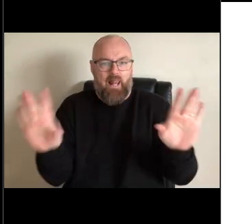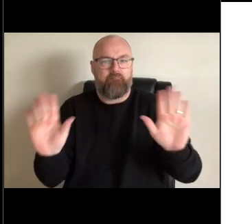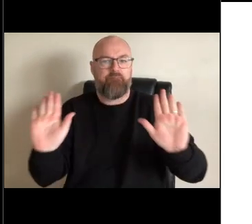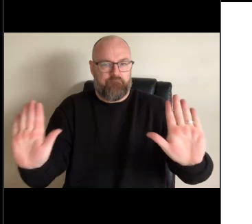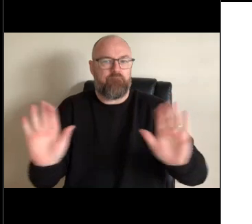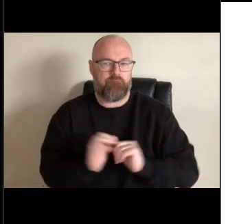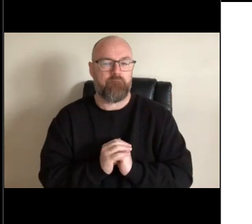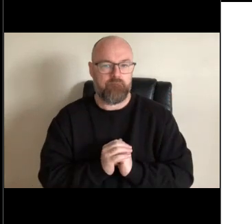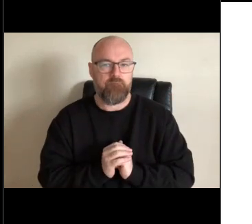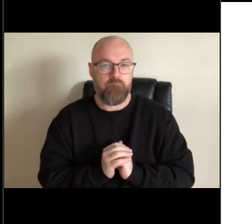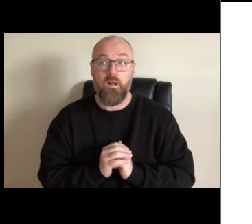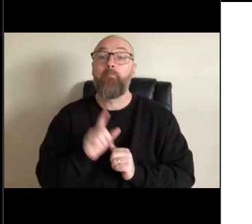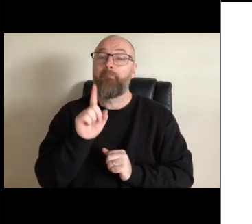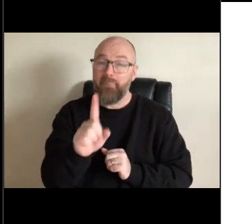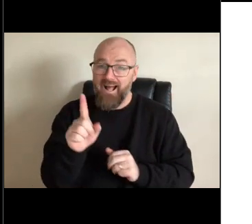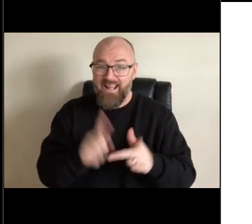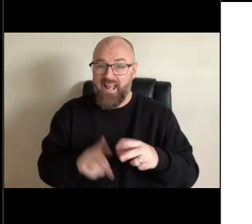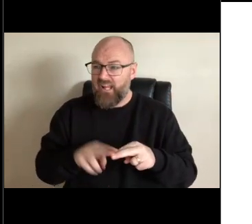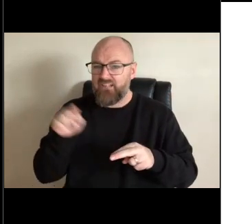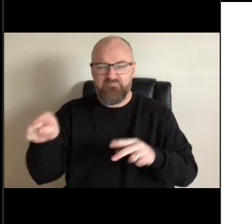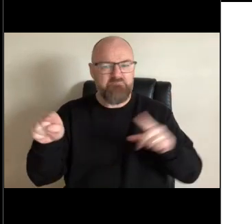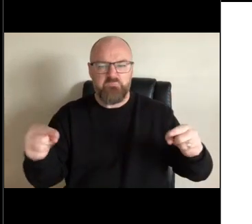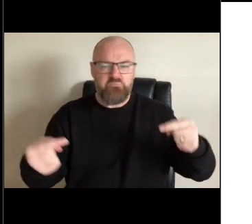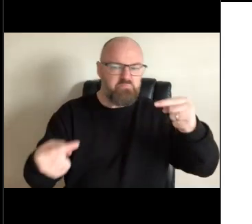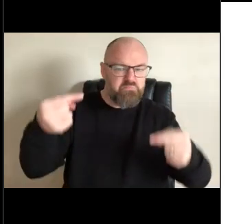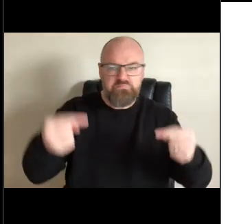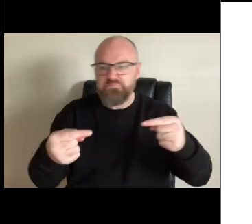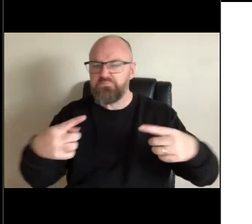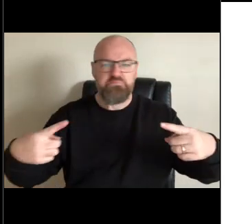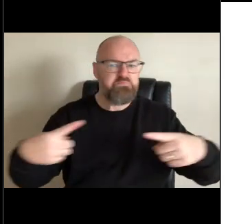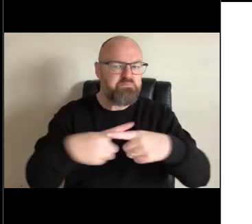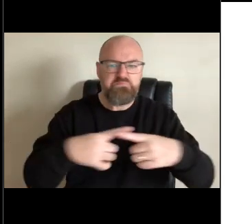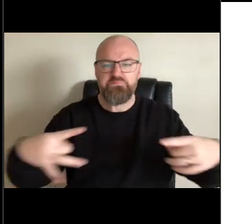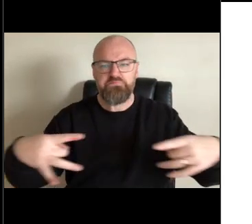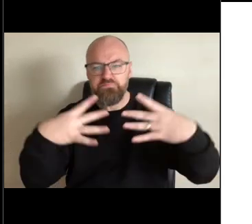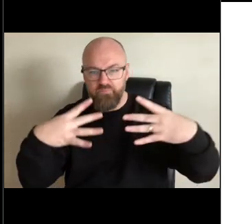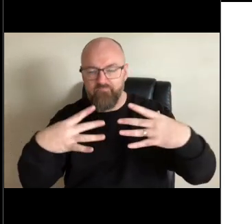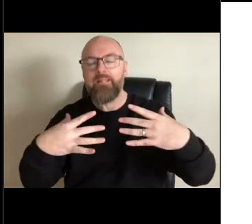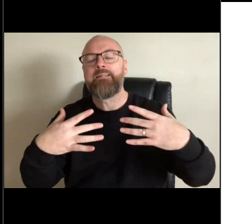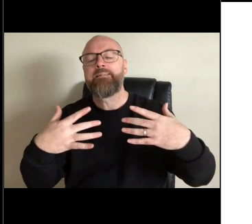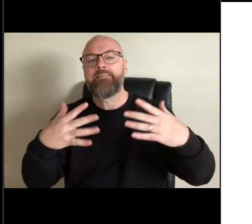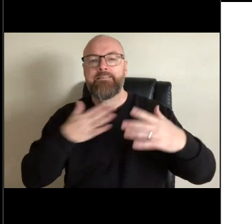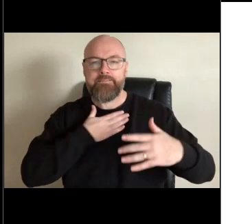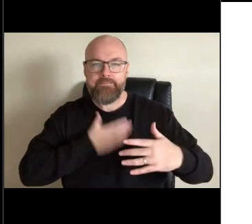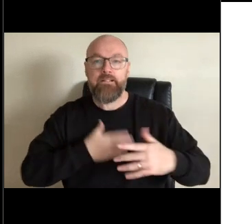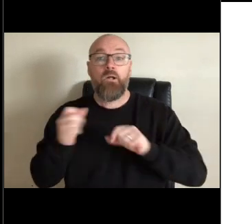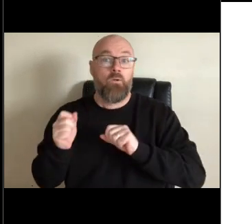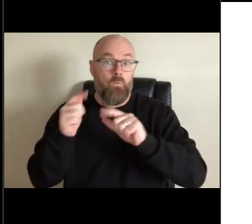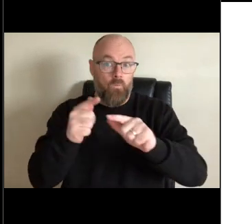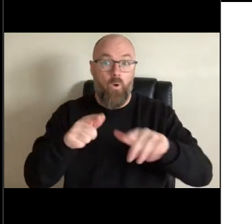conflict and they need to go to a court the court can um in the evident taking into account the